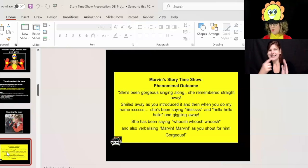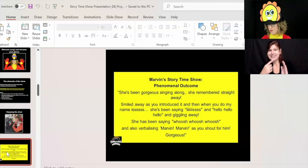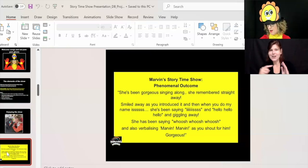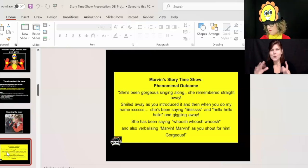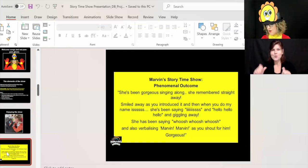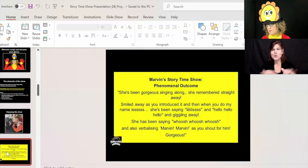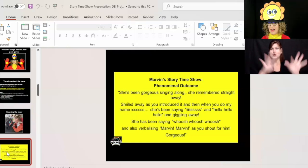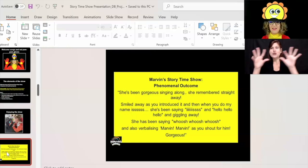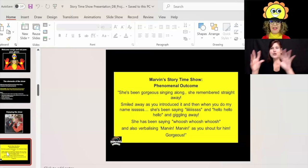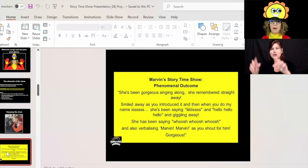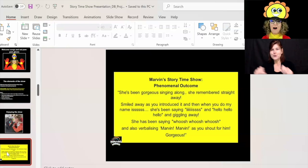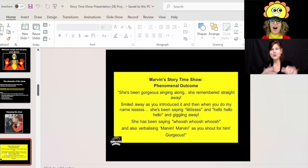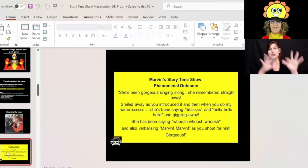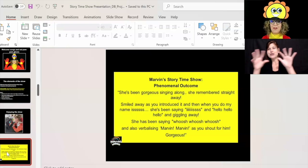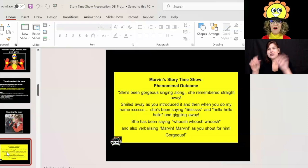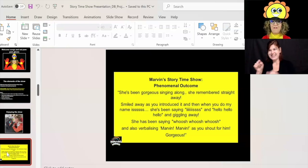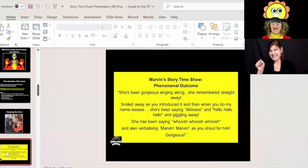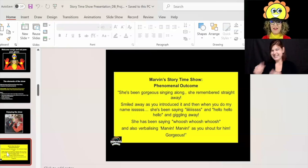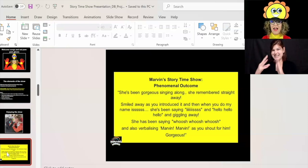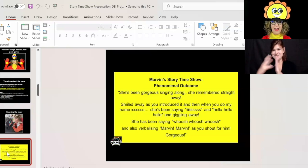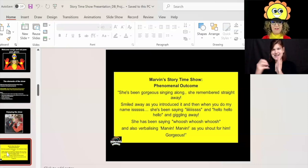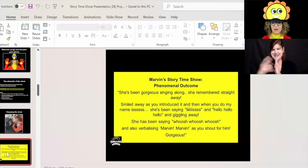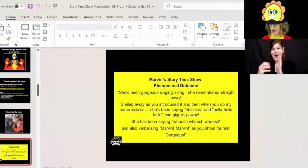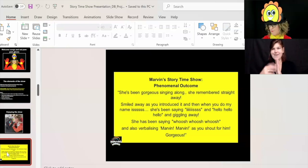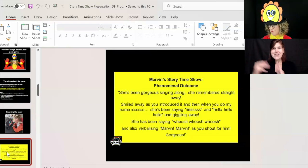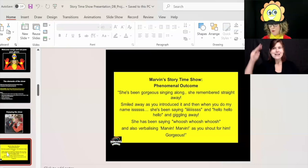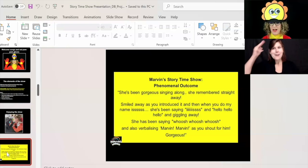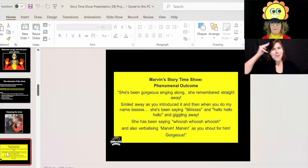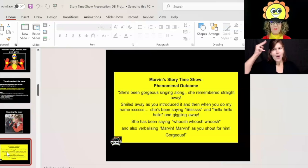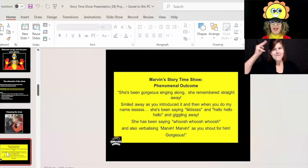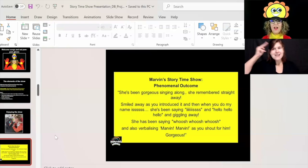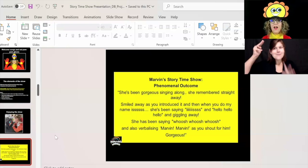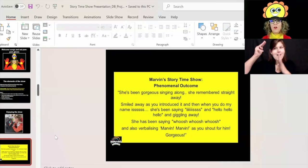And also verbalizing 'Marvin, Marvin,' as you shout for him."